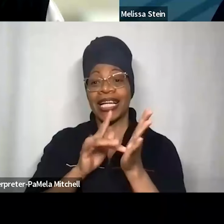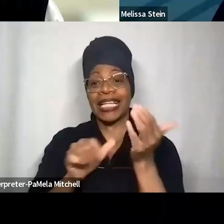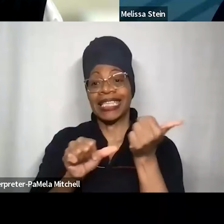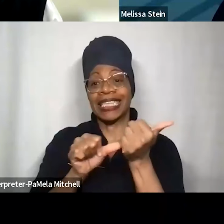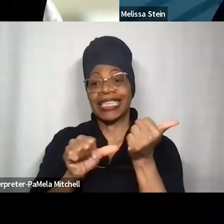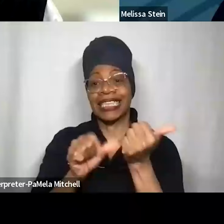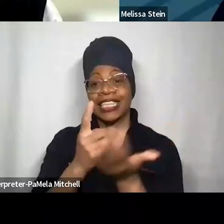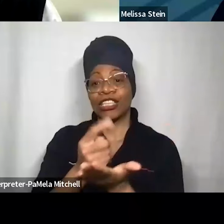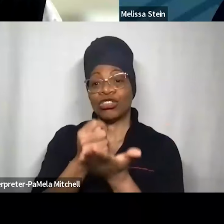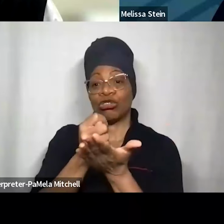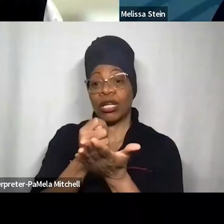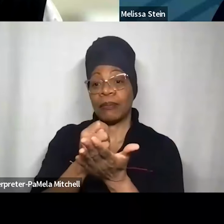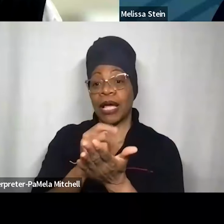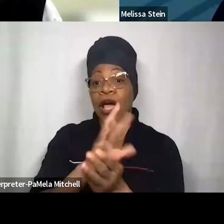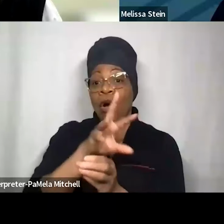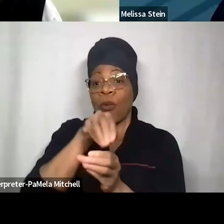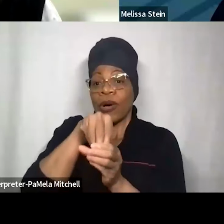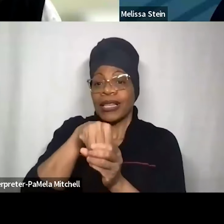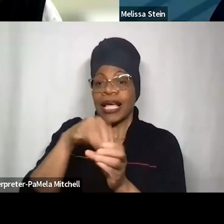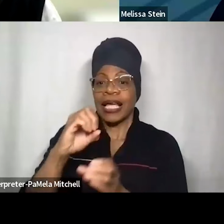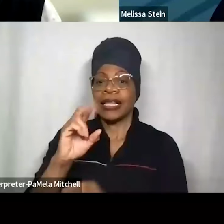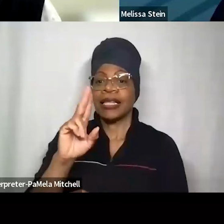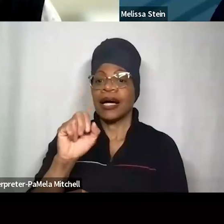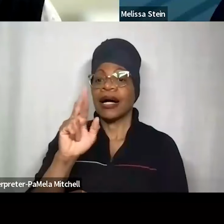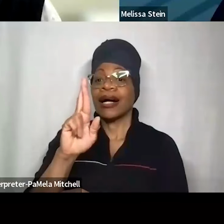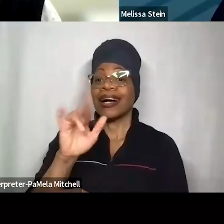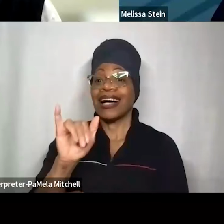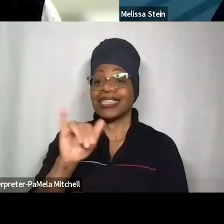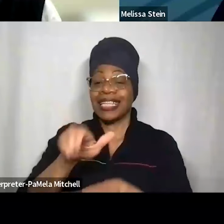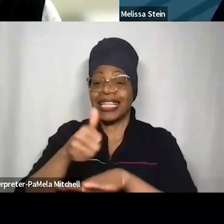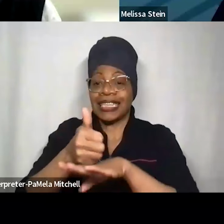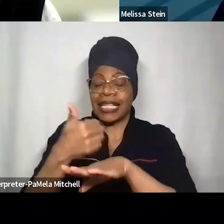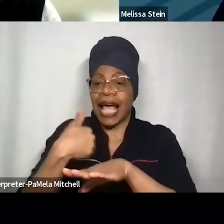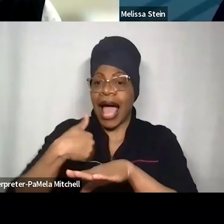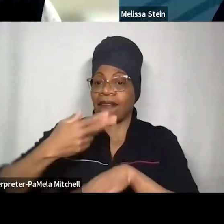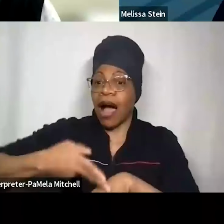in custody settings, they have a much higher rate of continuing